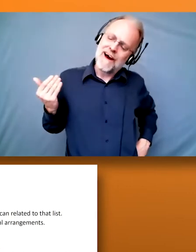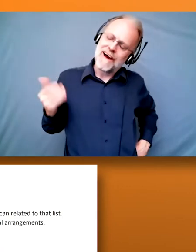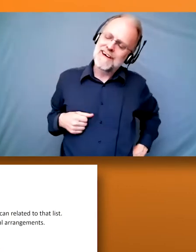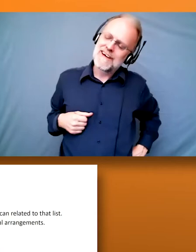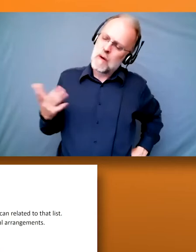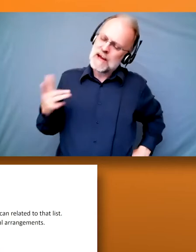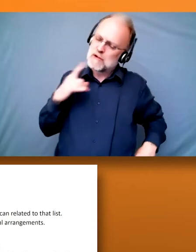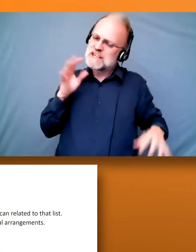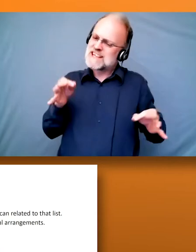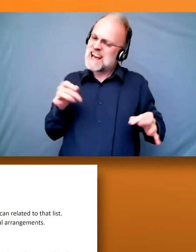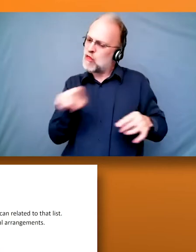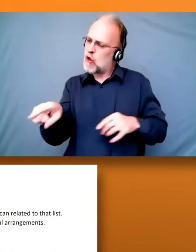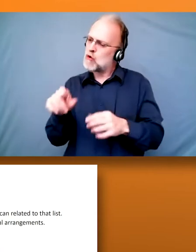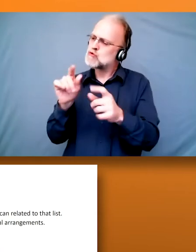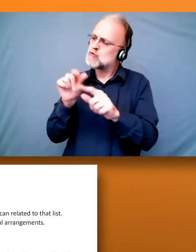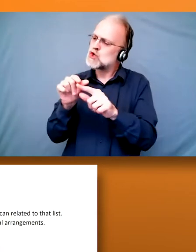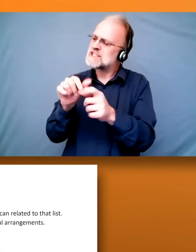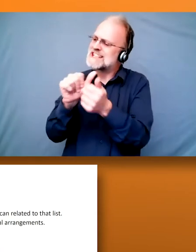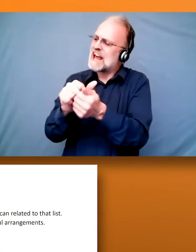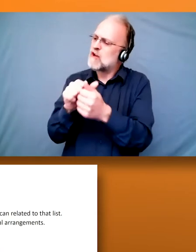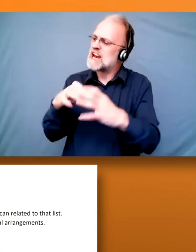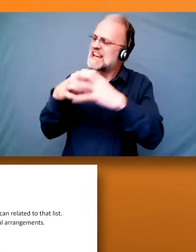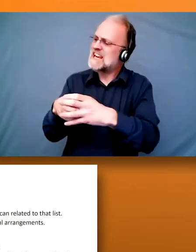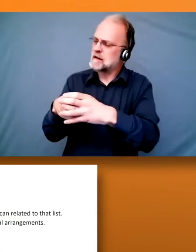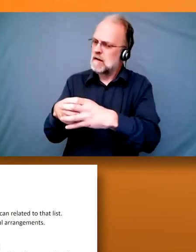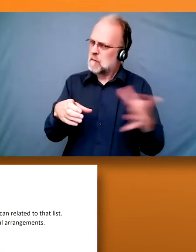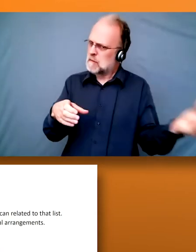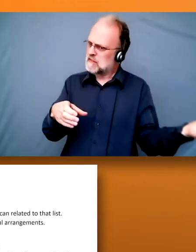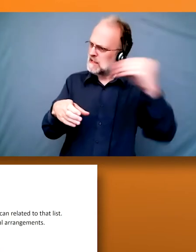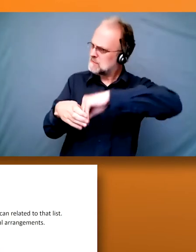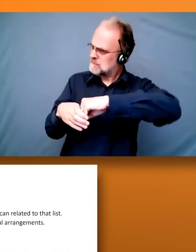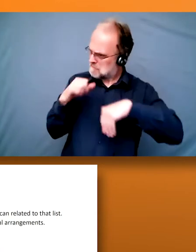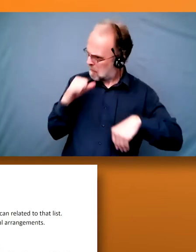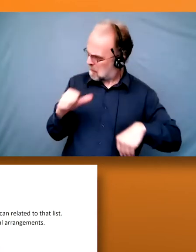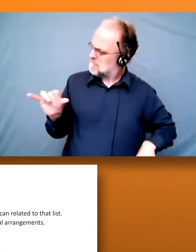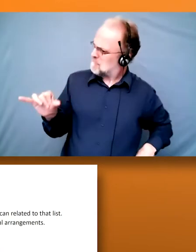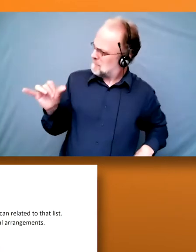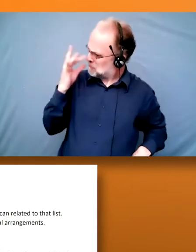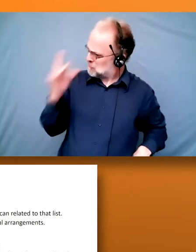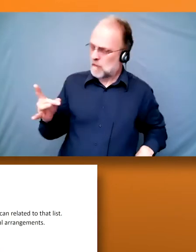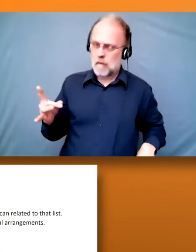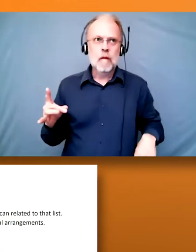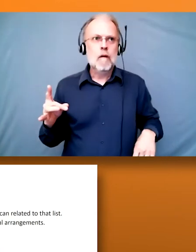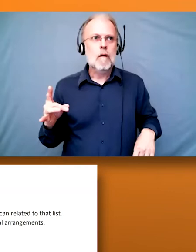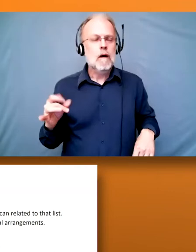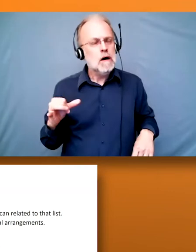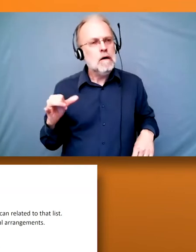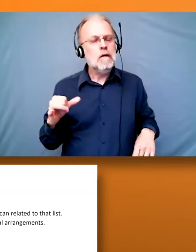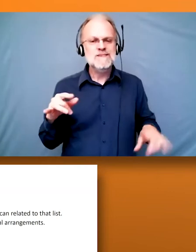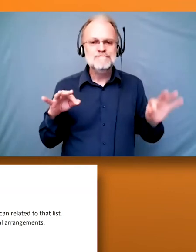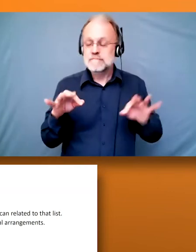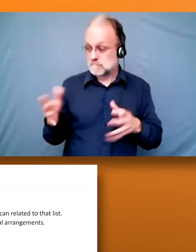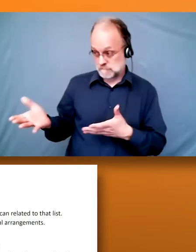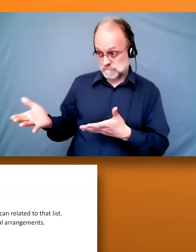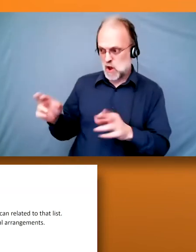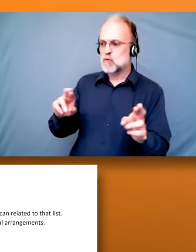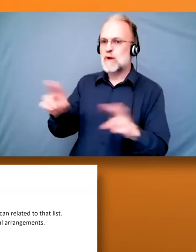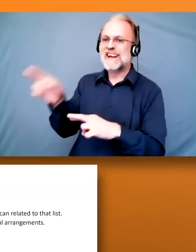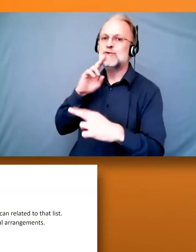"Why did you decide to put these words together and not put these words with it?" This can really help you, especially if you're getting ready to teach